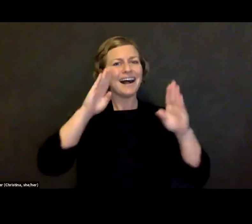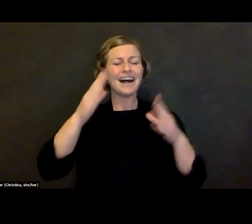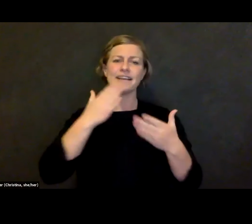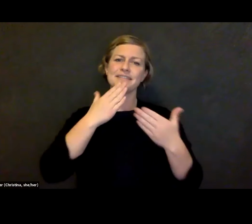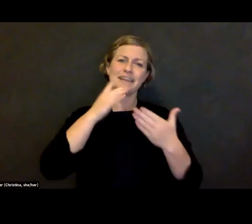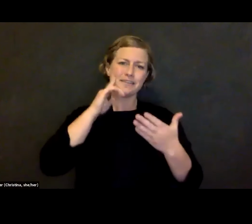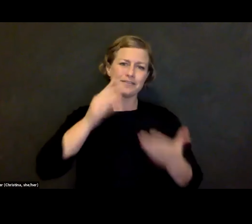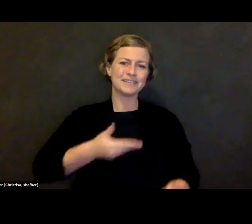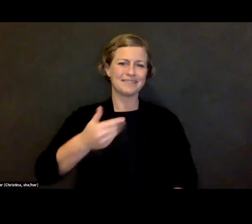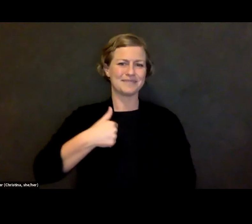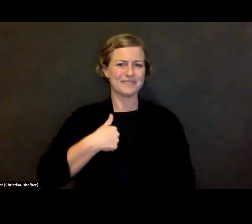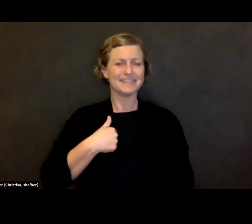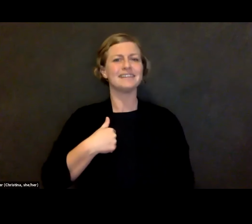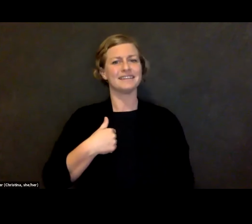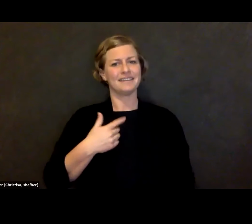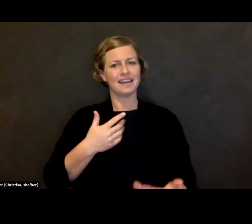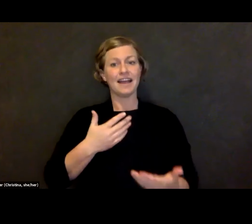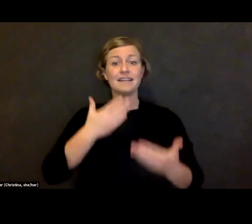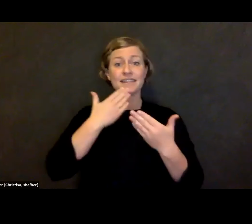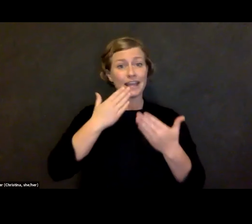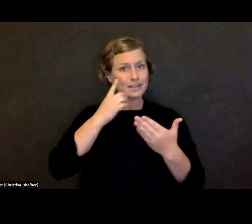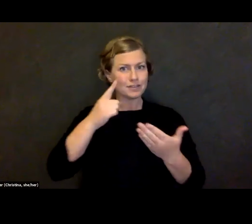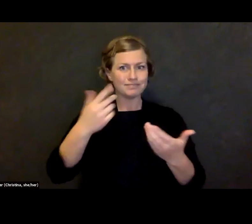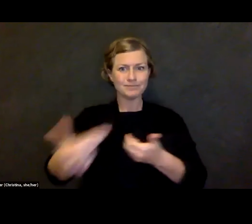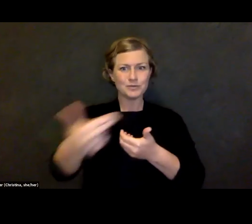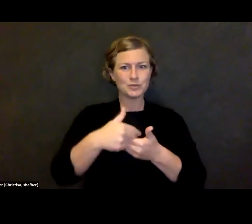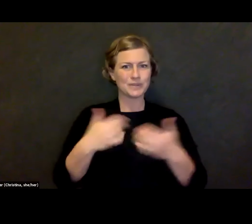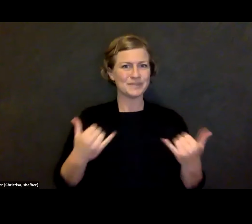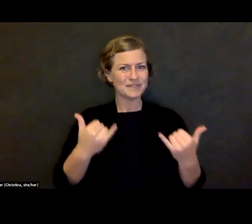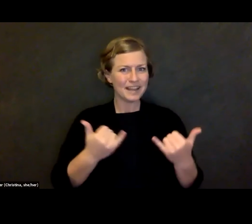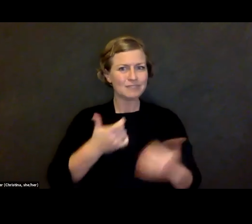training. >> Hi, everyone. Thanks for